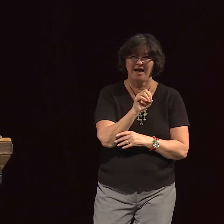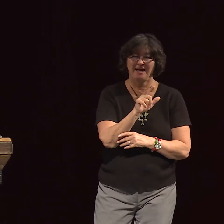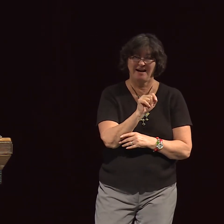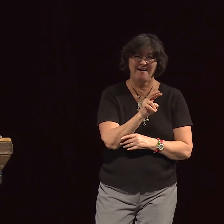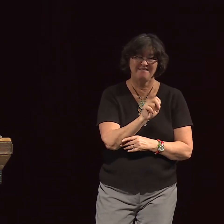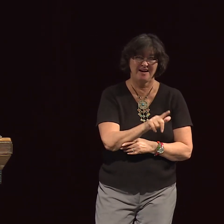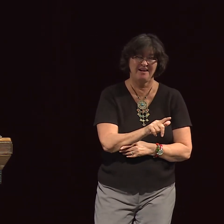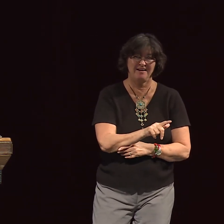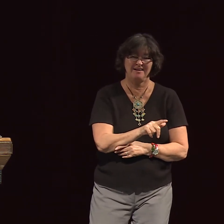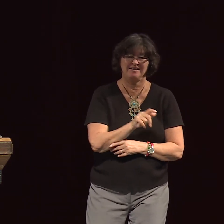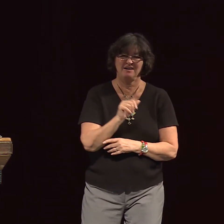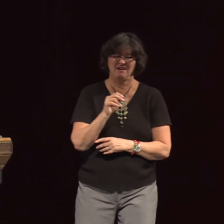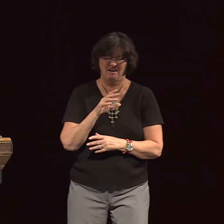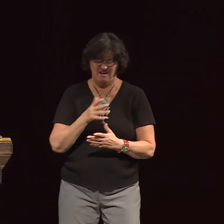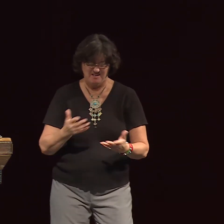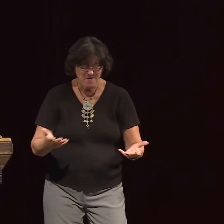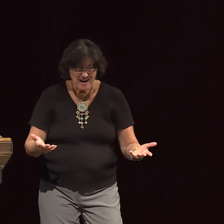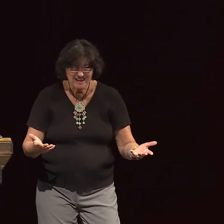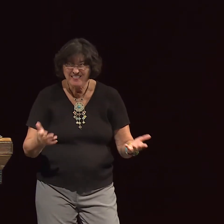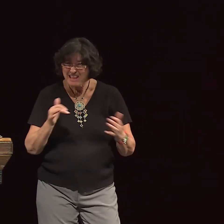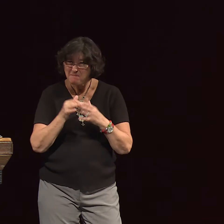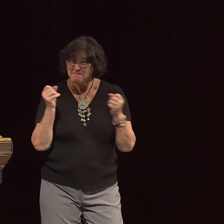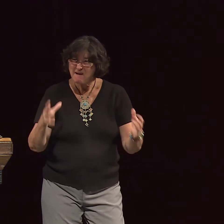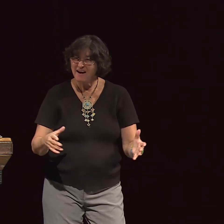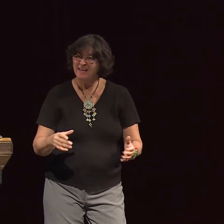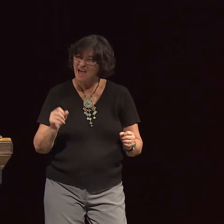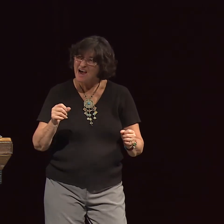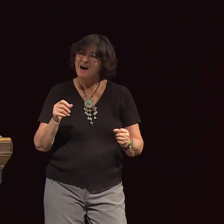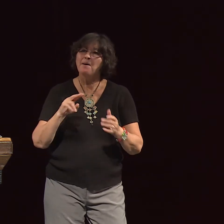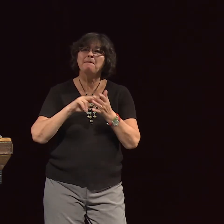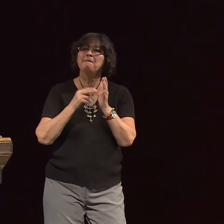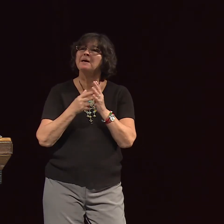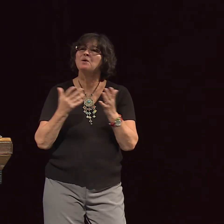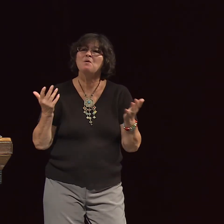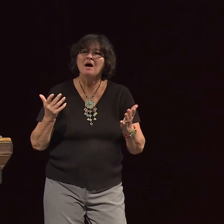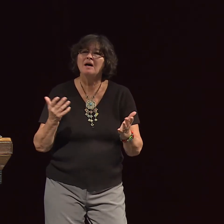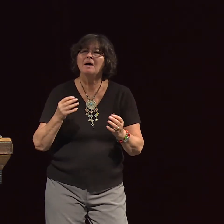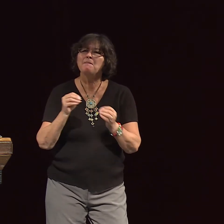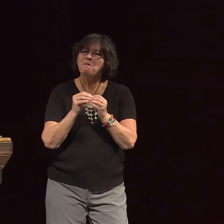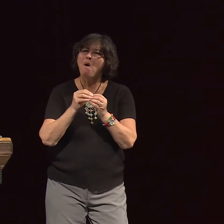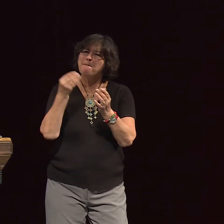93% of hard-of-hearing students are not on grade level. And I was surprised at that percentage.